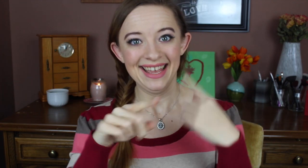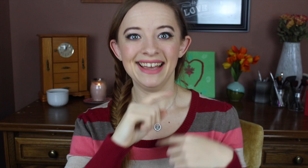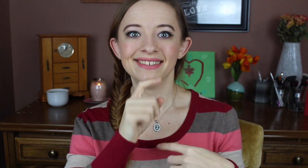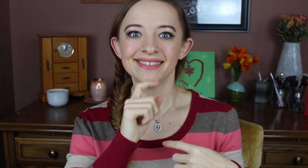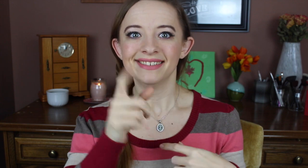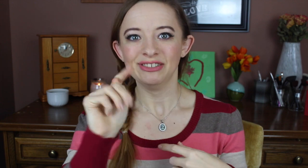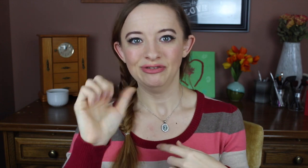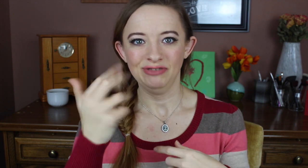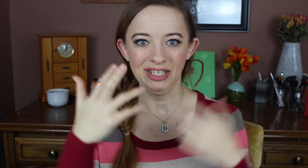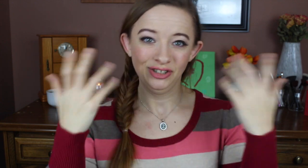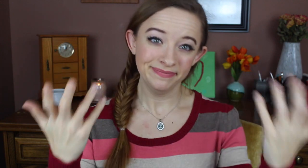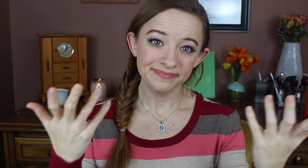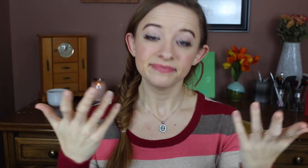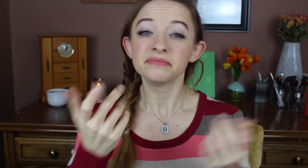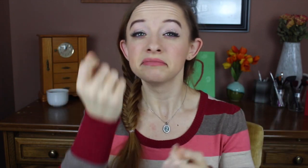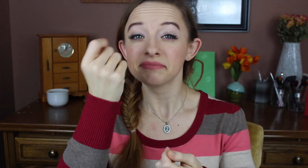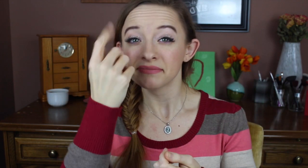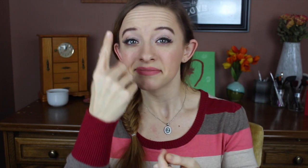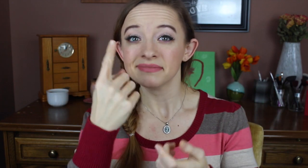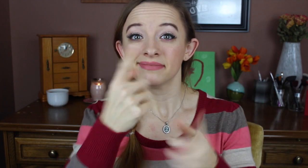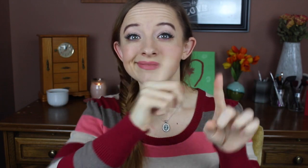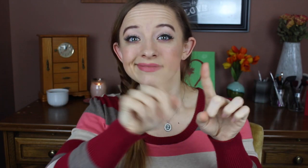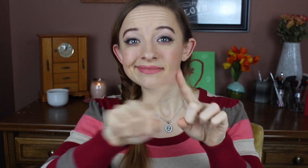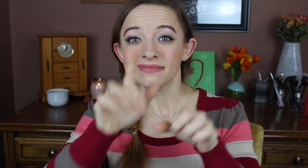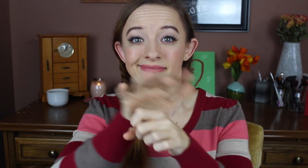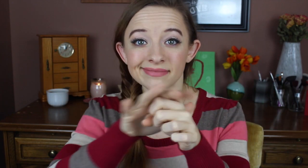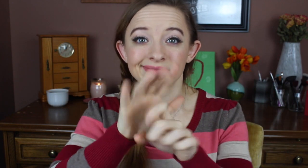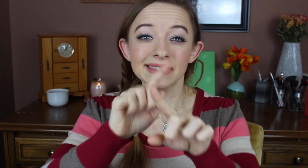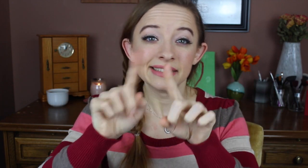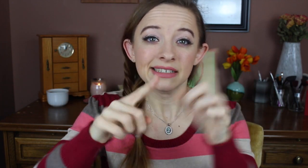in Michigan, that sign is for "trash". So understand,